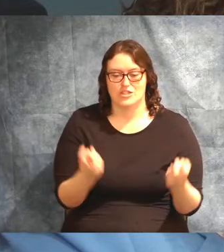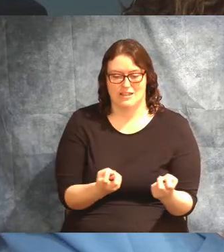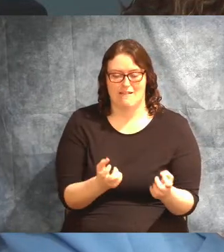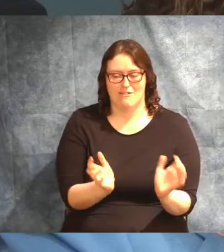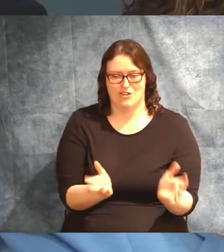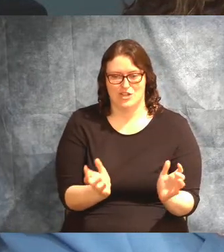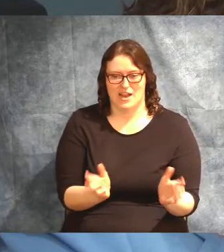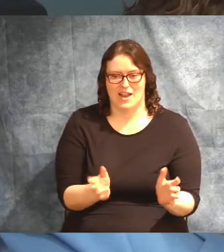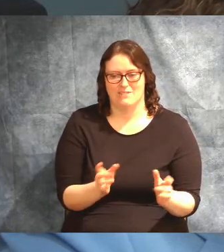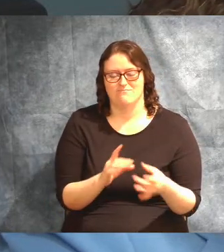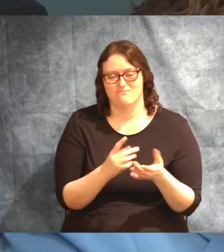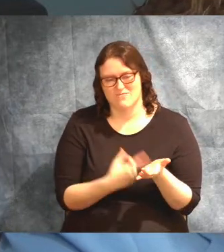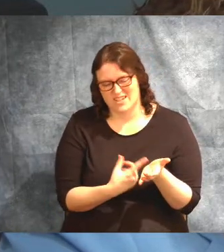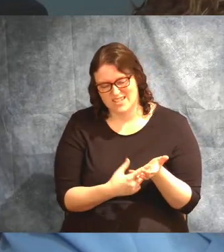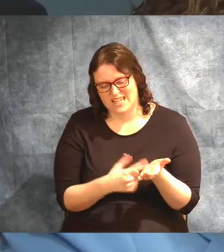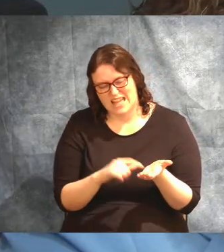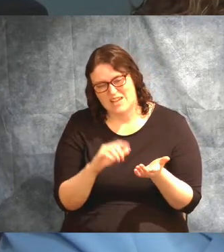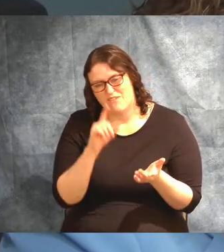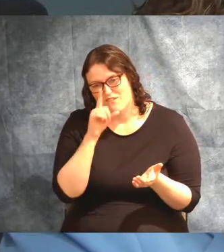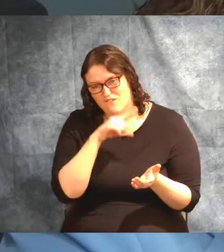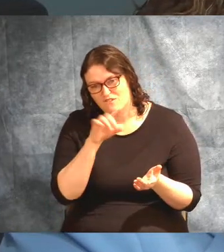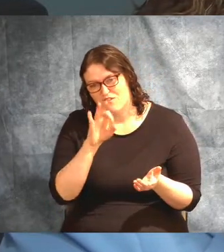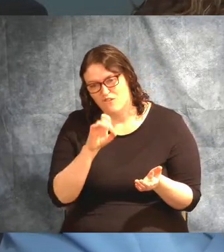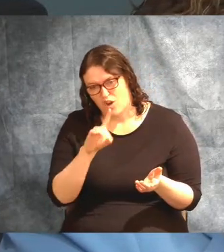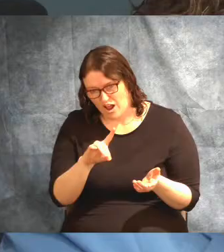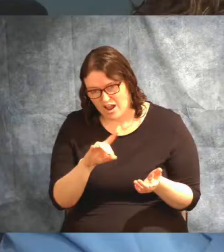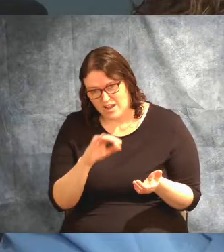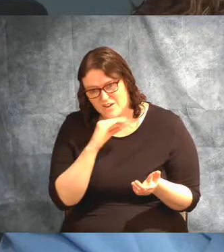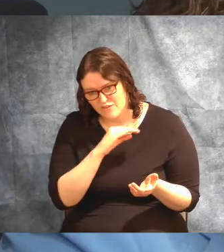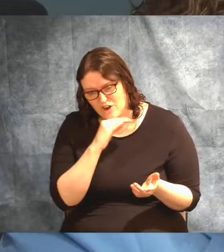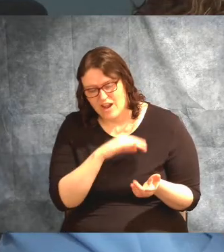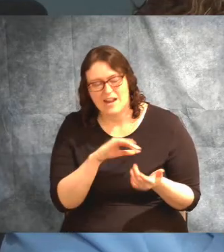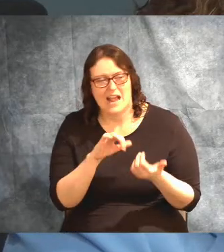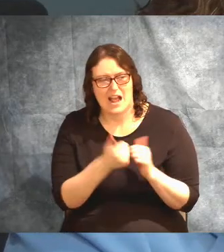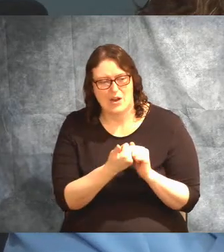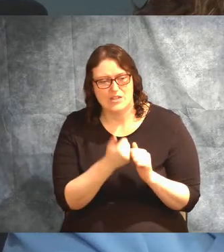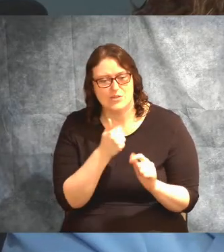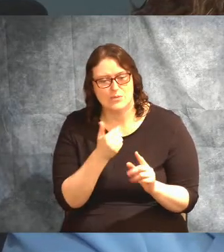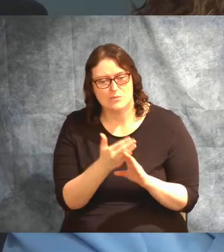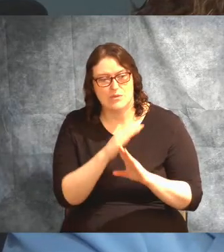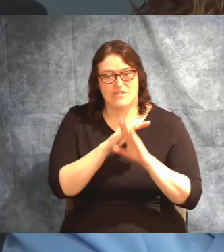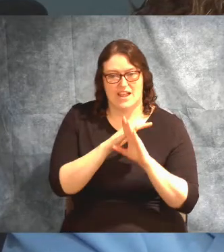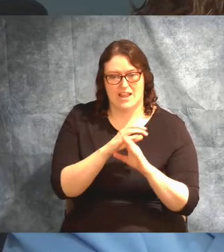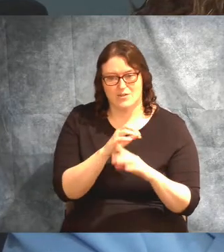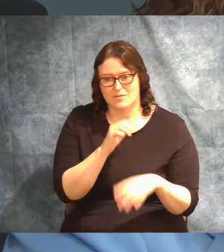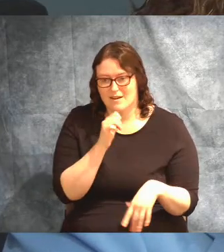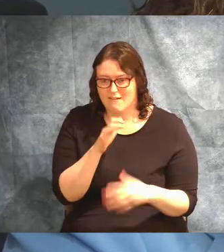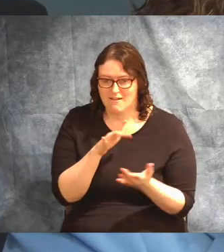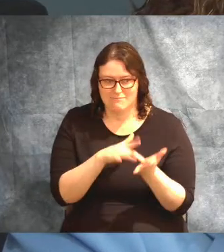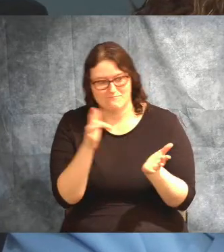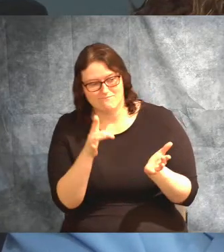fraud, how to prevent it, and of course Susan Burke and Dr. Reisha Finch, CEO of Seniors